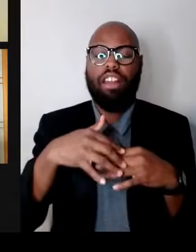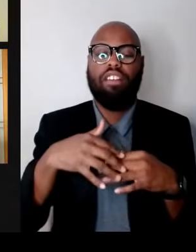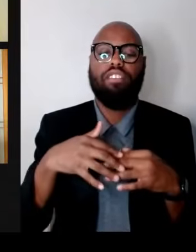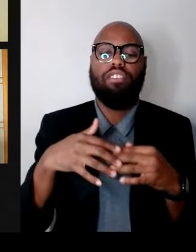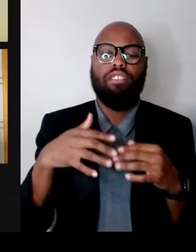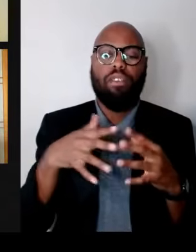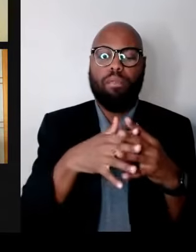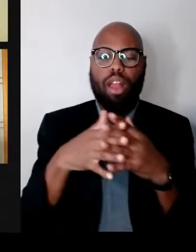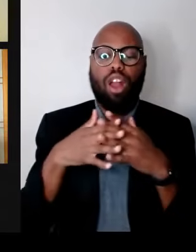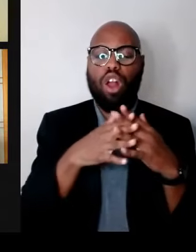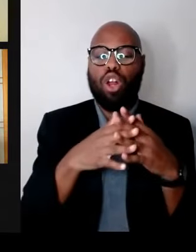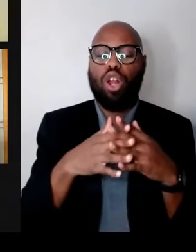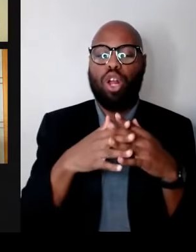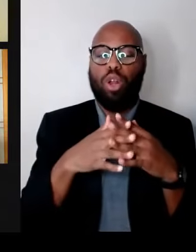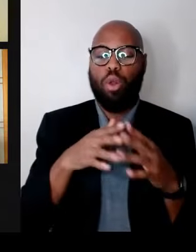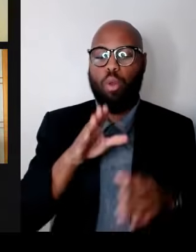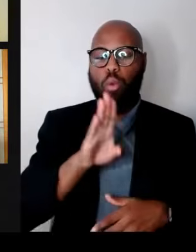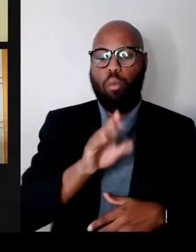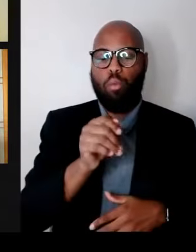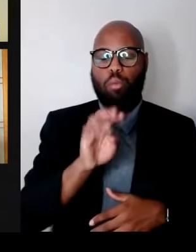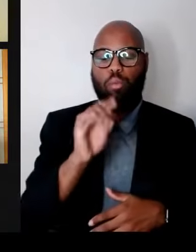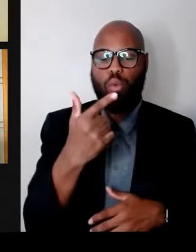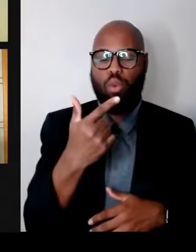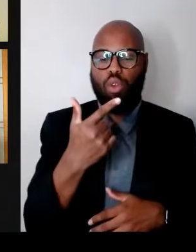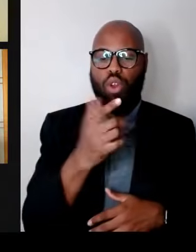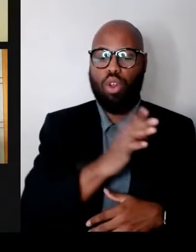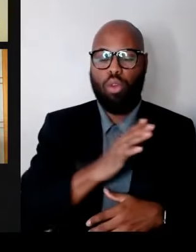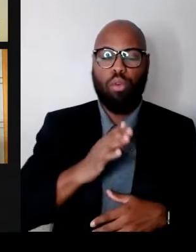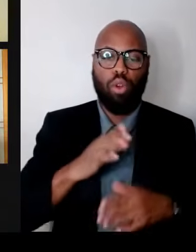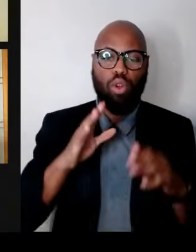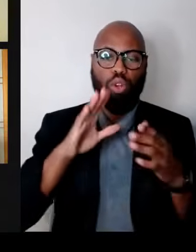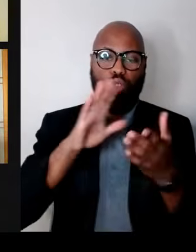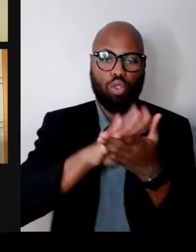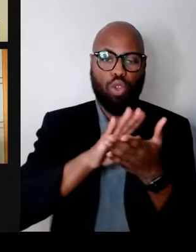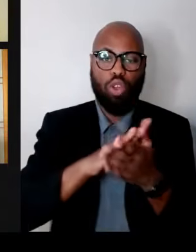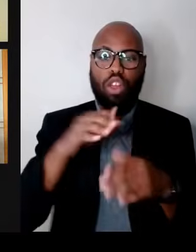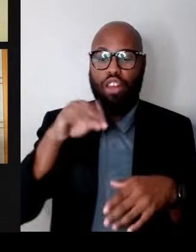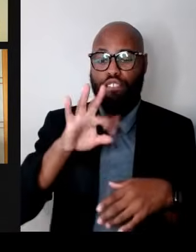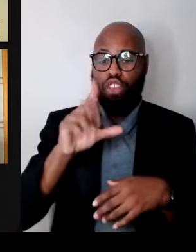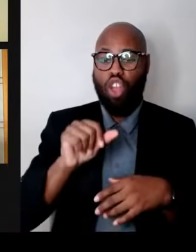And down in Florida, Governor Ron DeSantis has signed into law